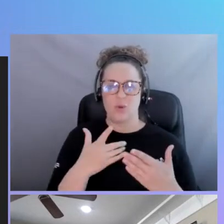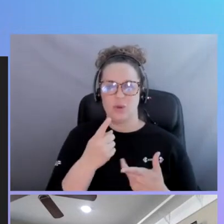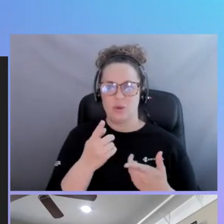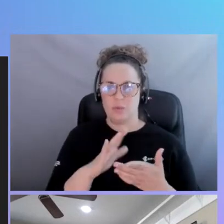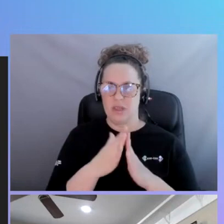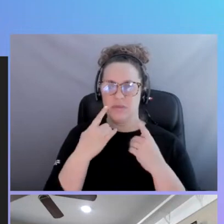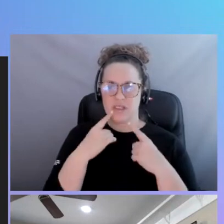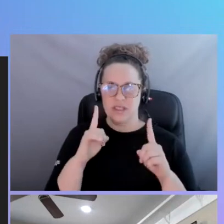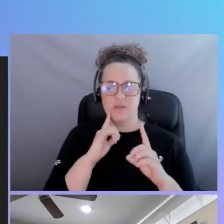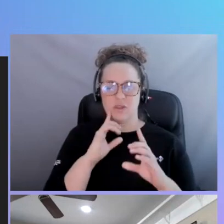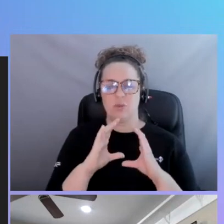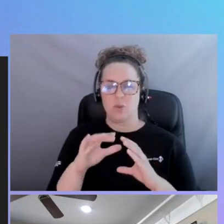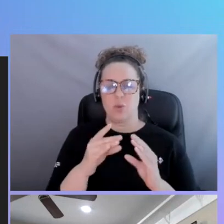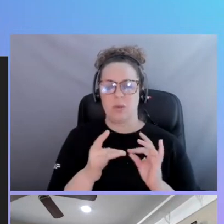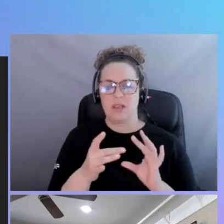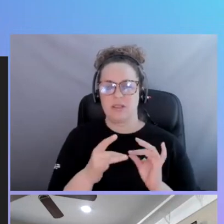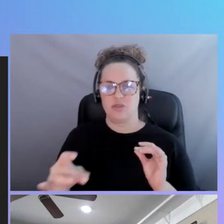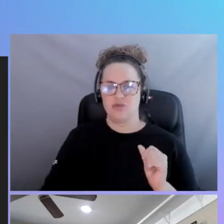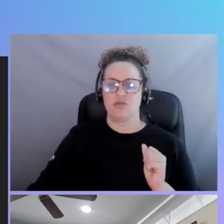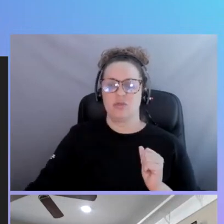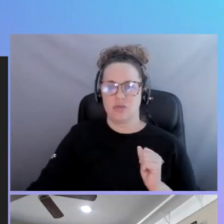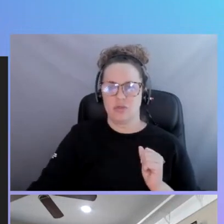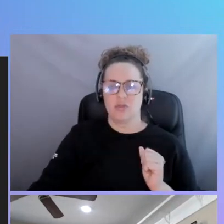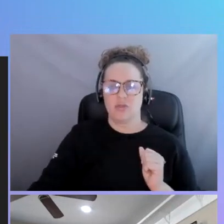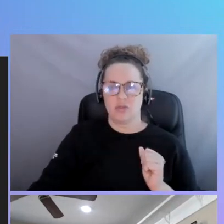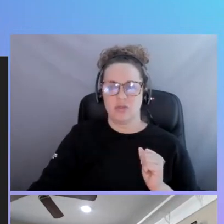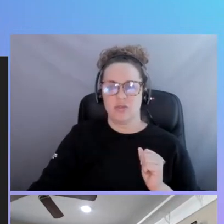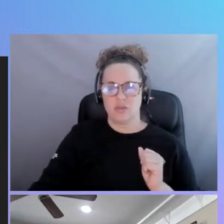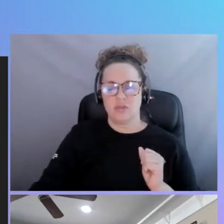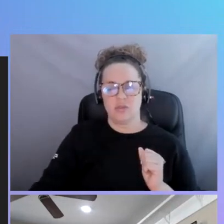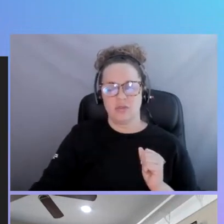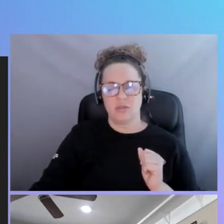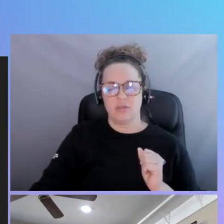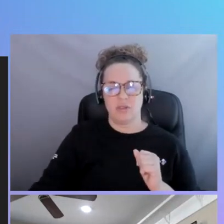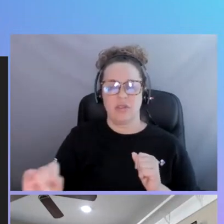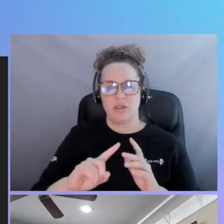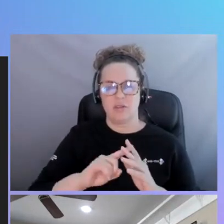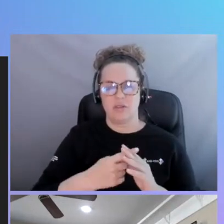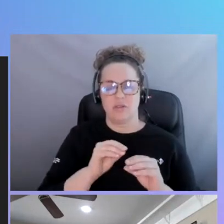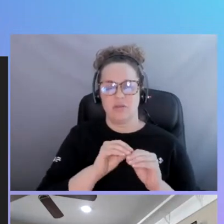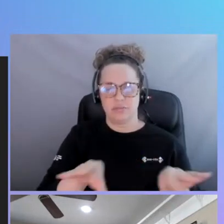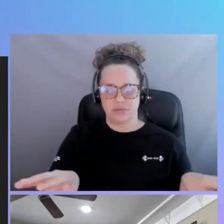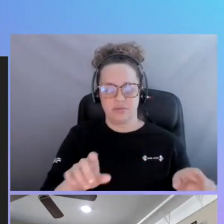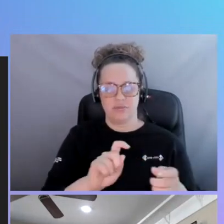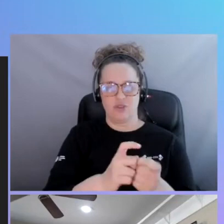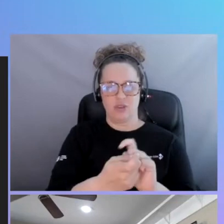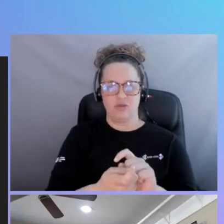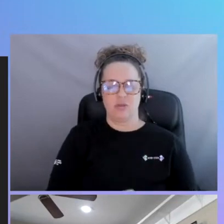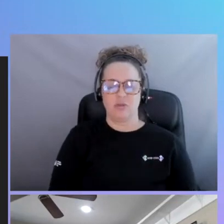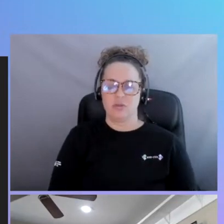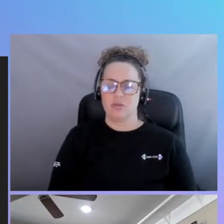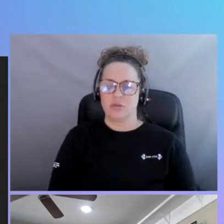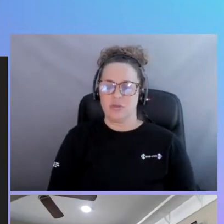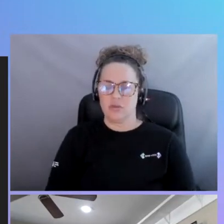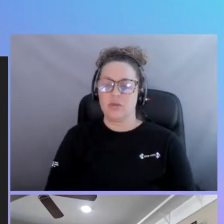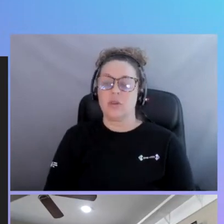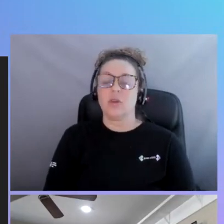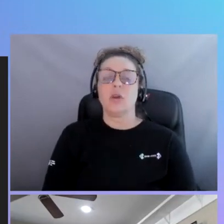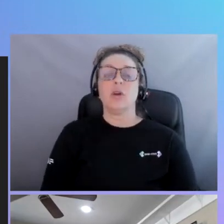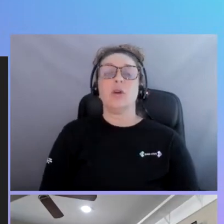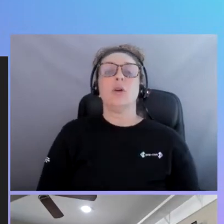communicating your message. And igniting change. So I've talked